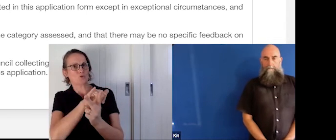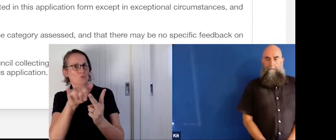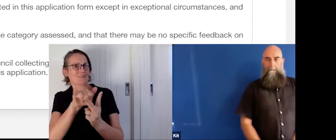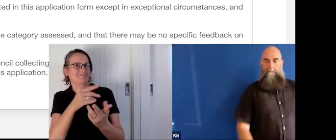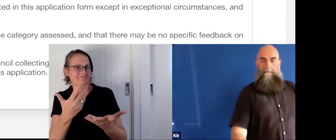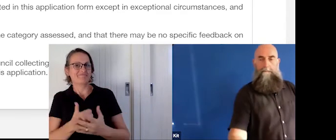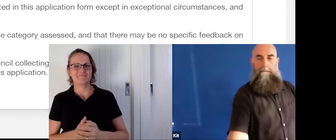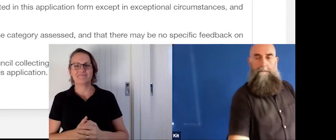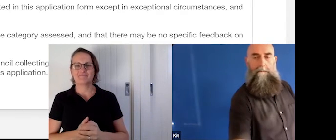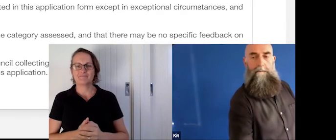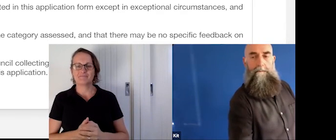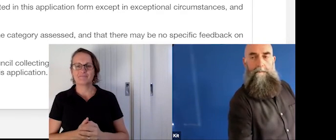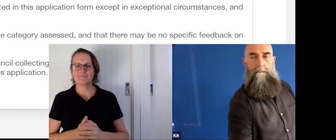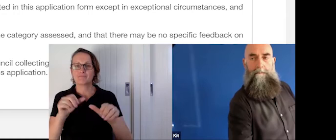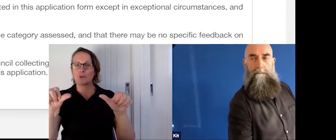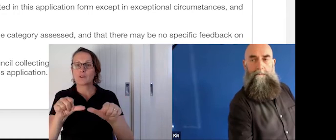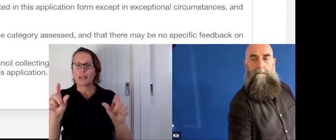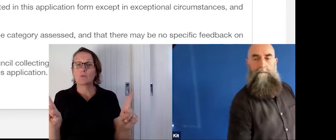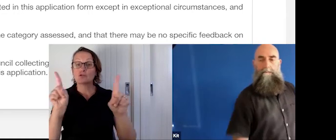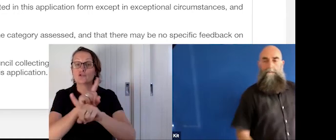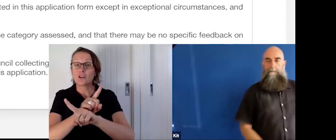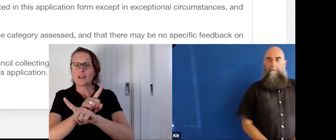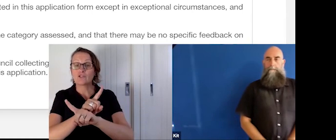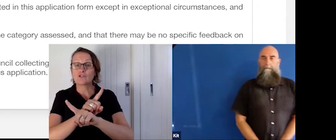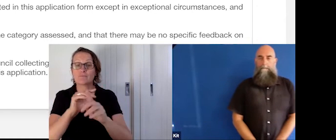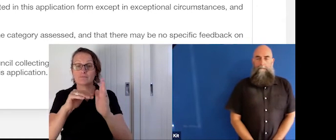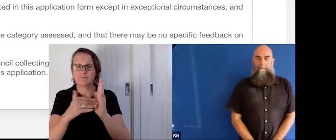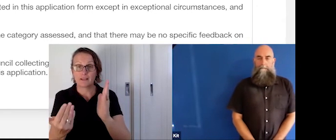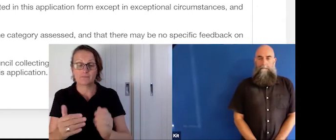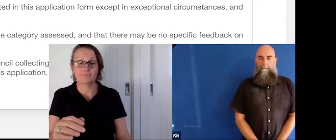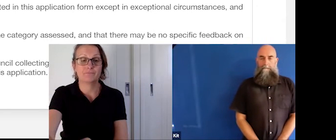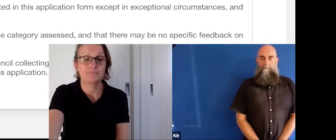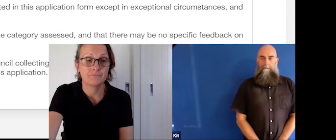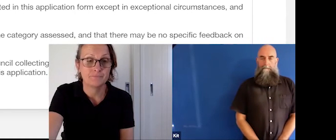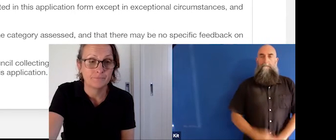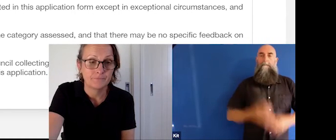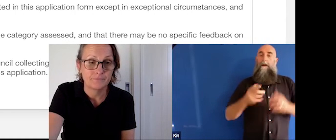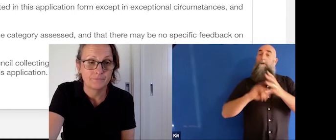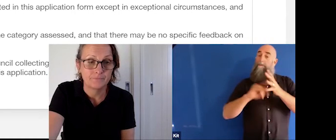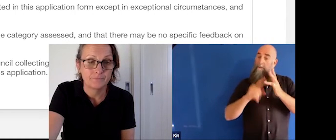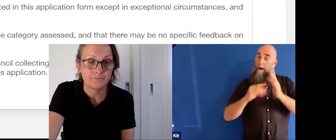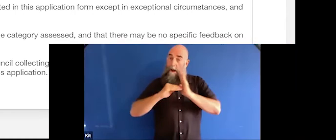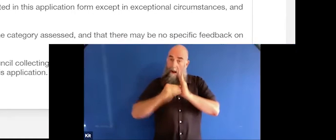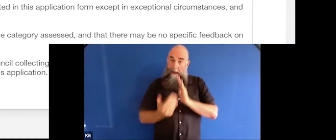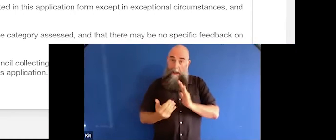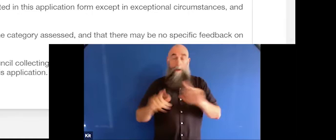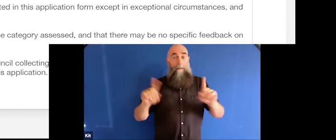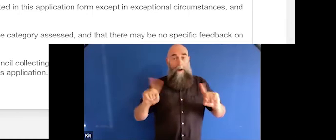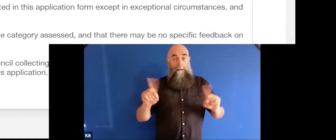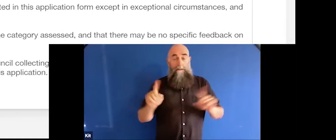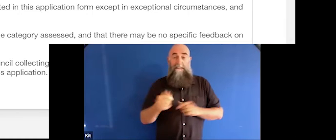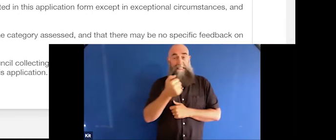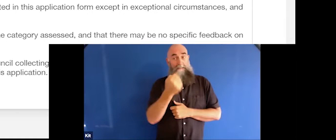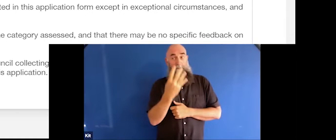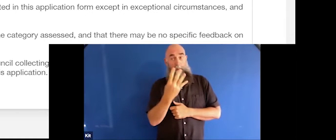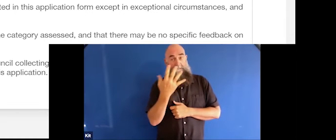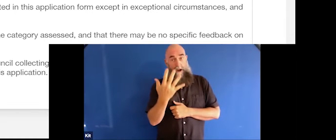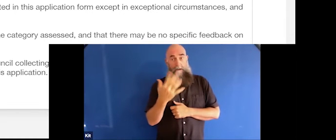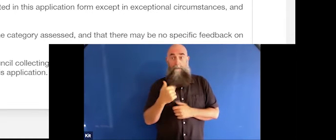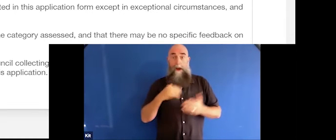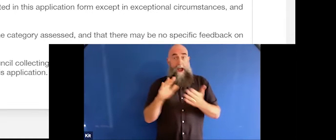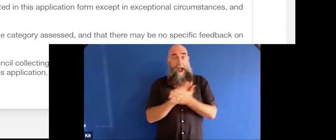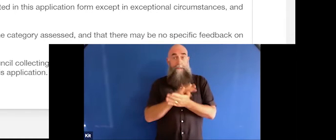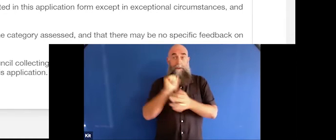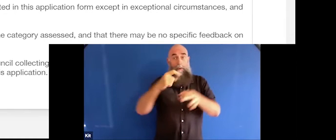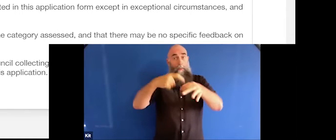OK. Well, we're right on, what are we, 6:45. So we're happy to take your some questions and